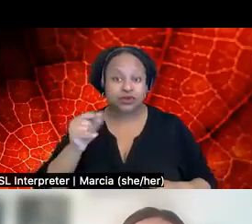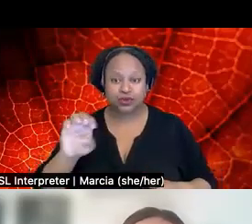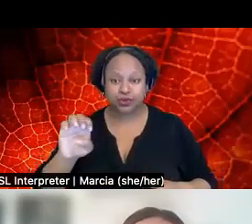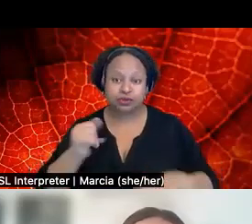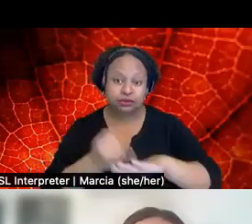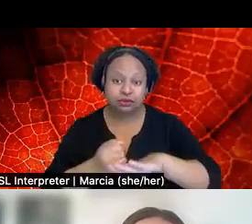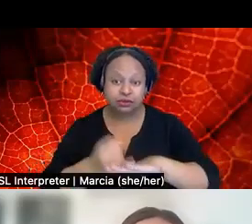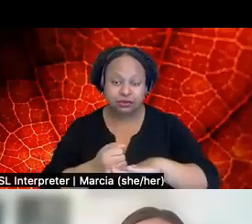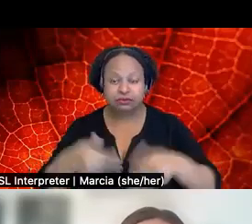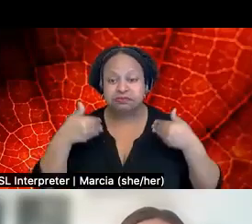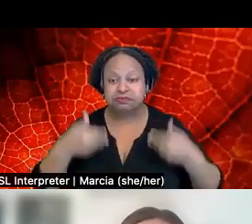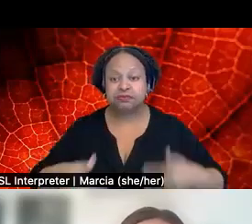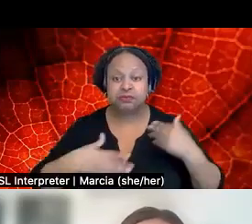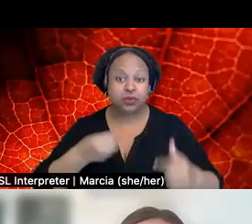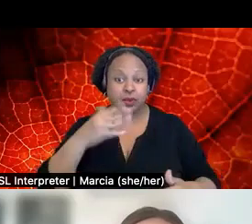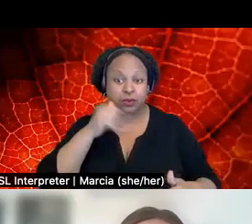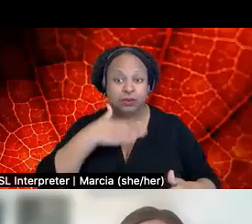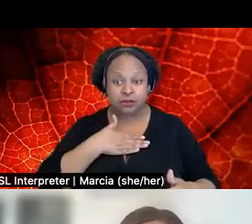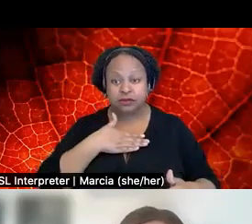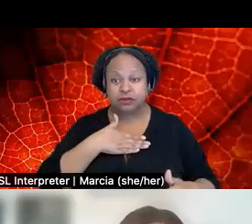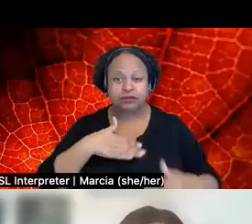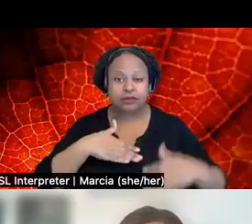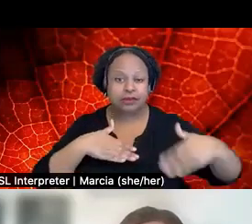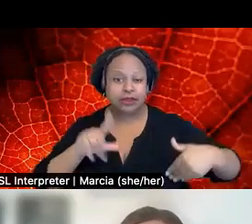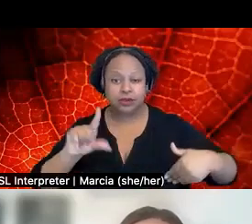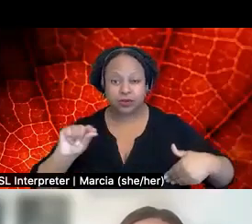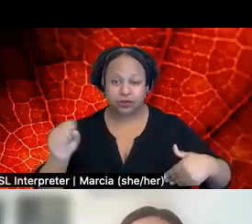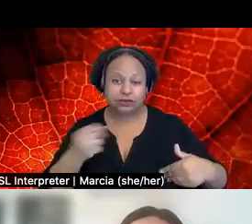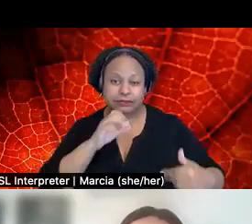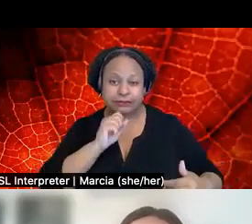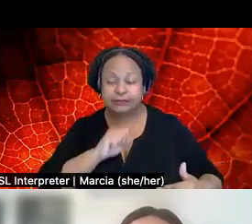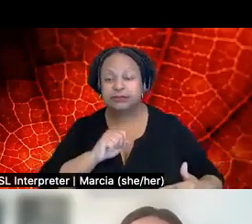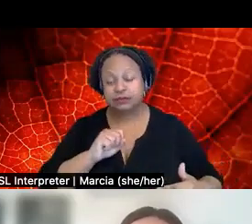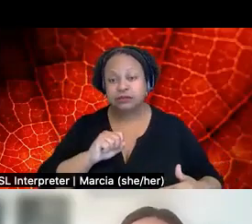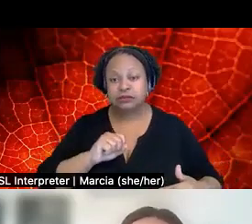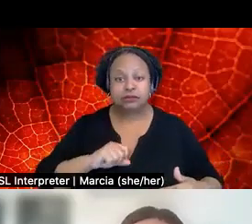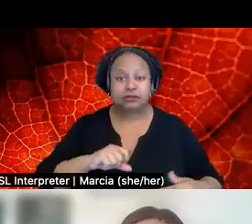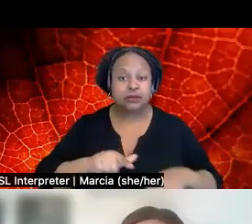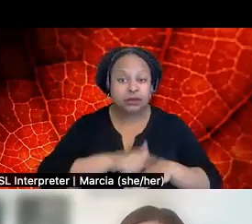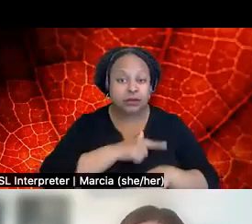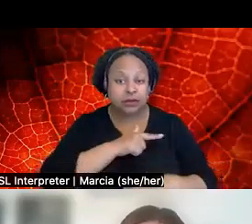I am a white woman in my late 20s with long brown straight hair